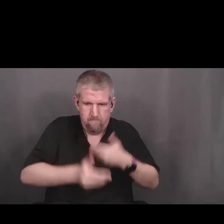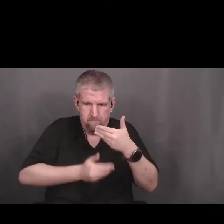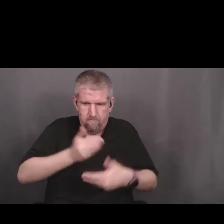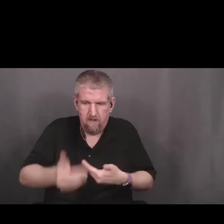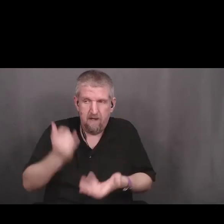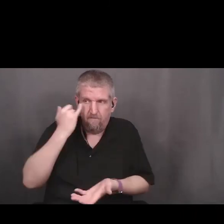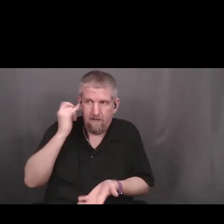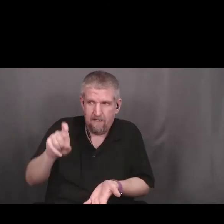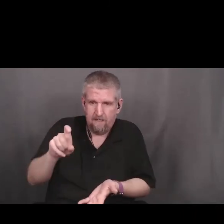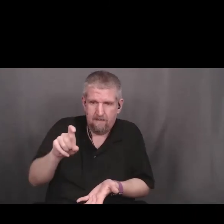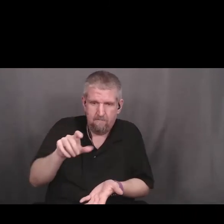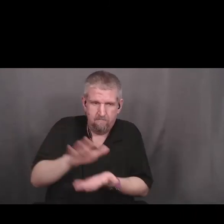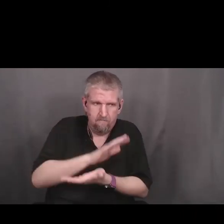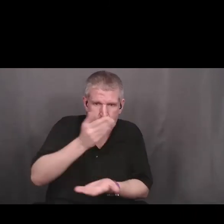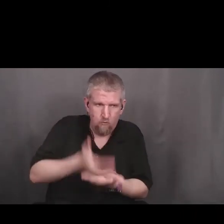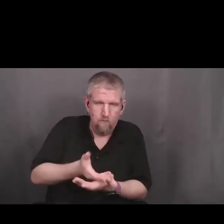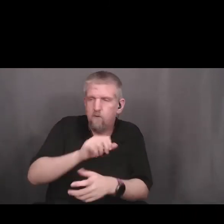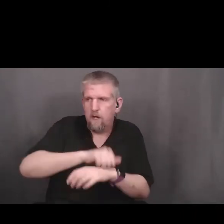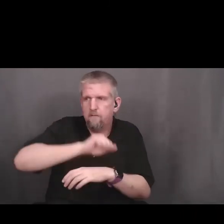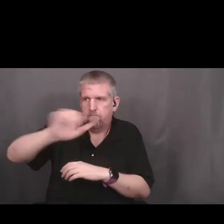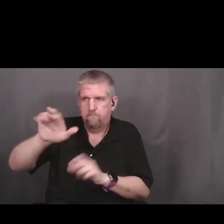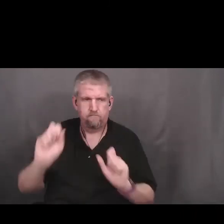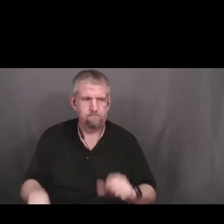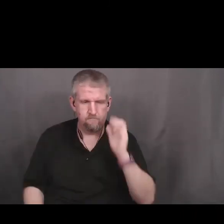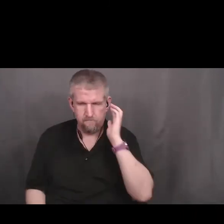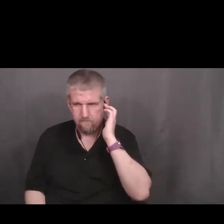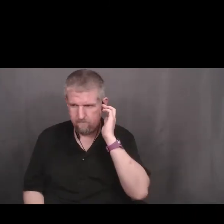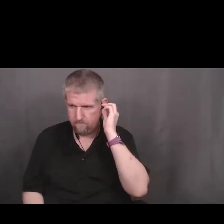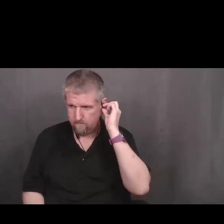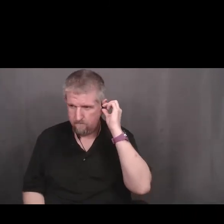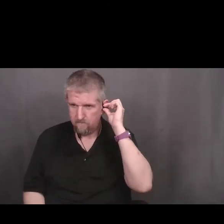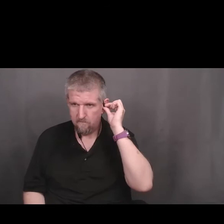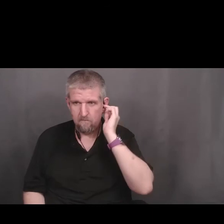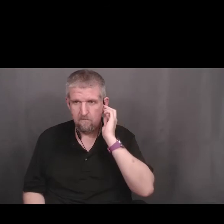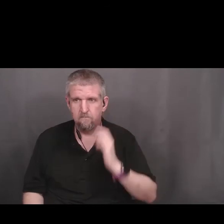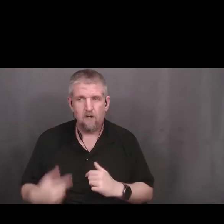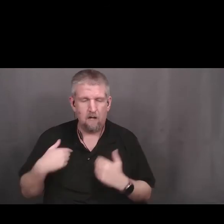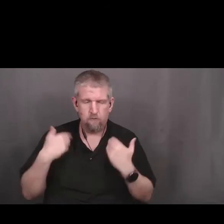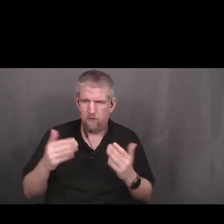then you have the time to do it. [Parent] Thank you. So, I would go ahead and start that, but yes,